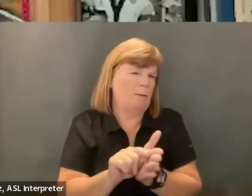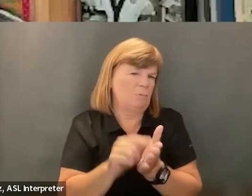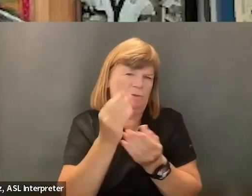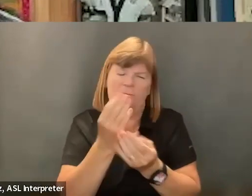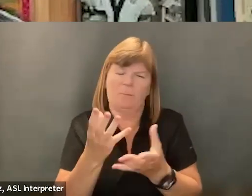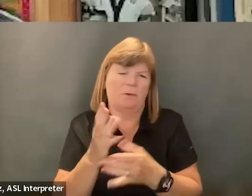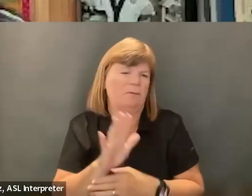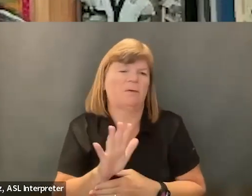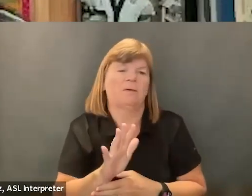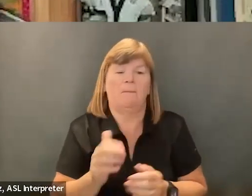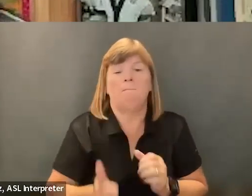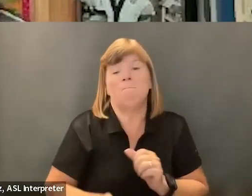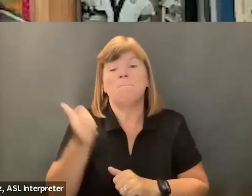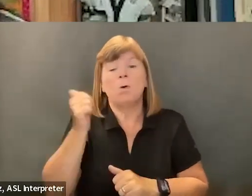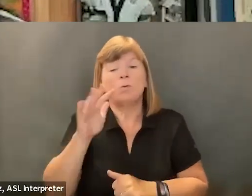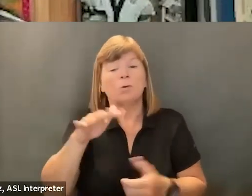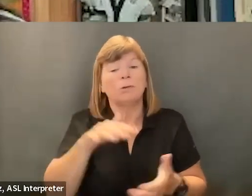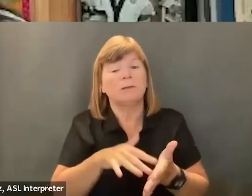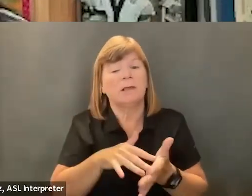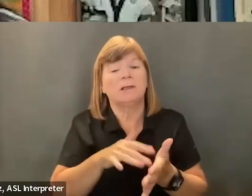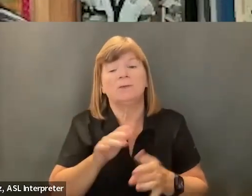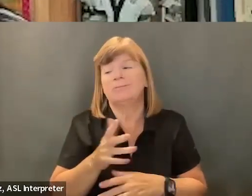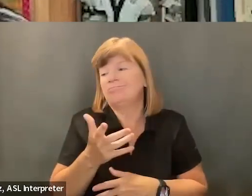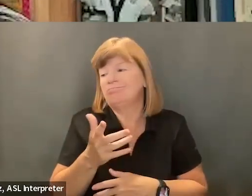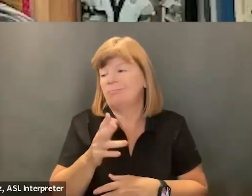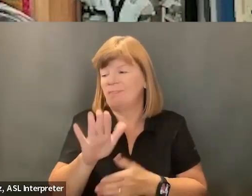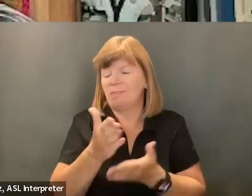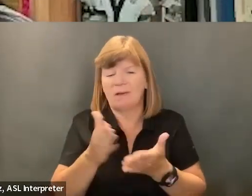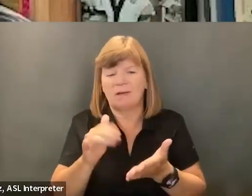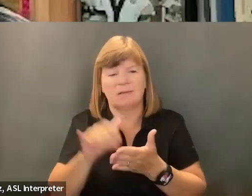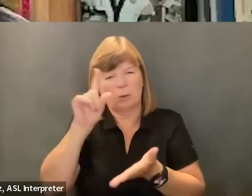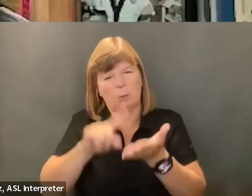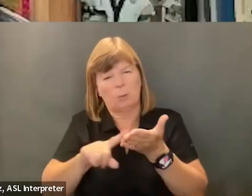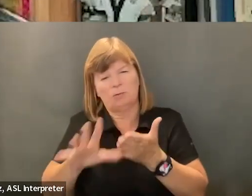were some a lot of the studies were materials that researchers had created and were testing